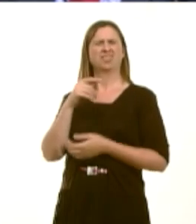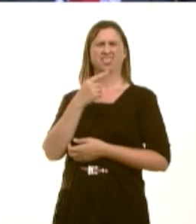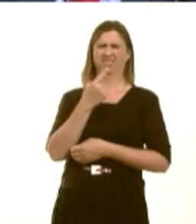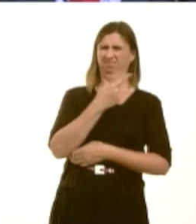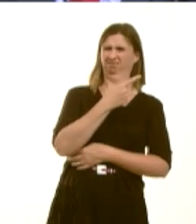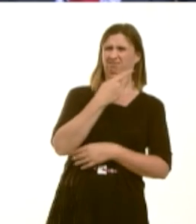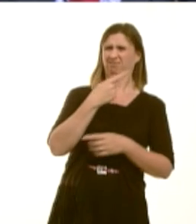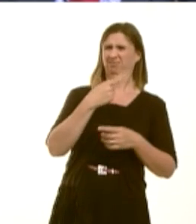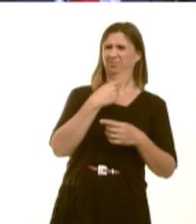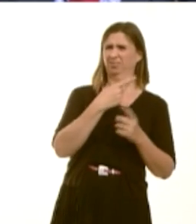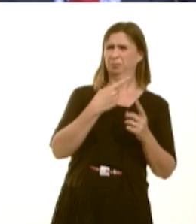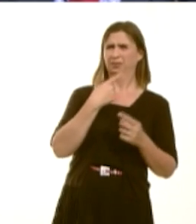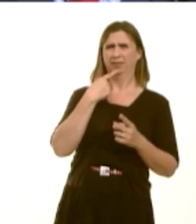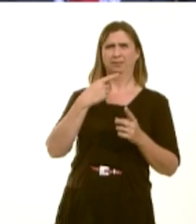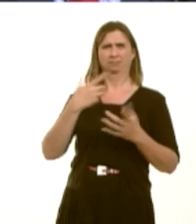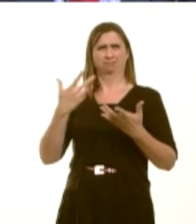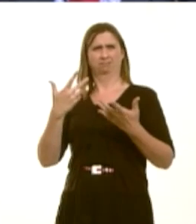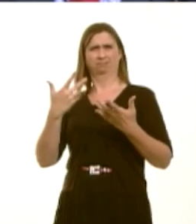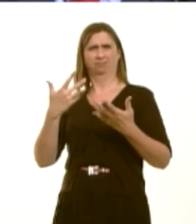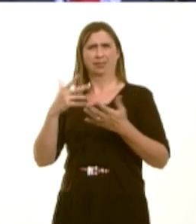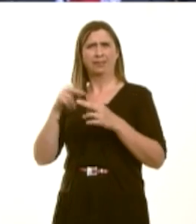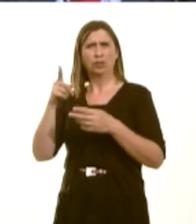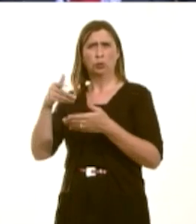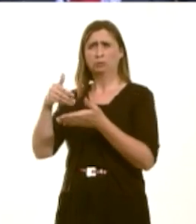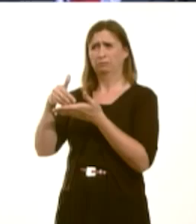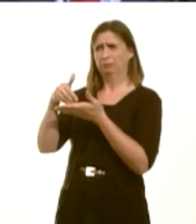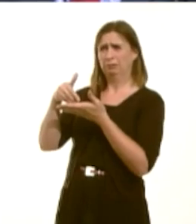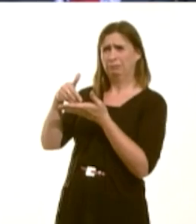income to build another threeówell, I donít know how that kind of voodoo economics works,